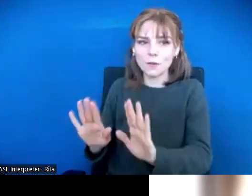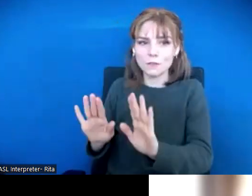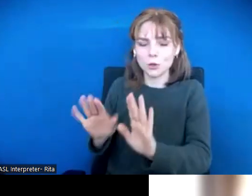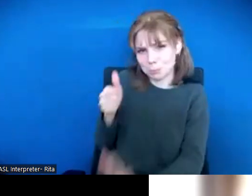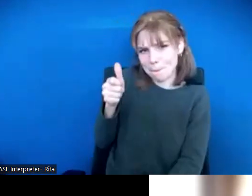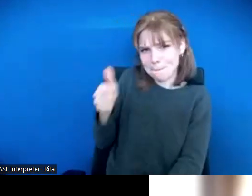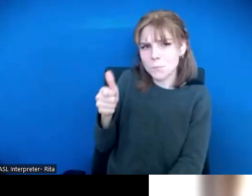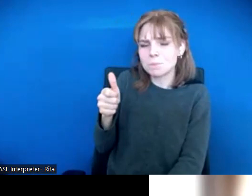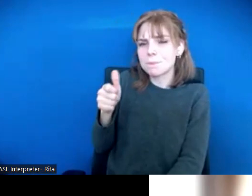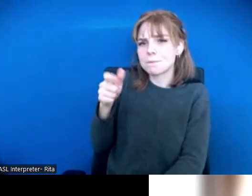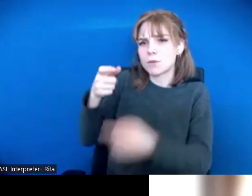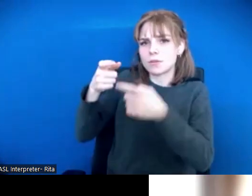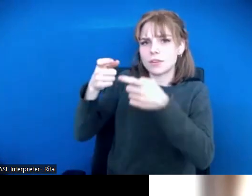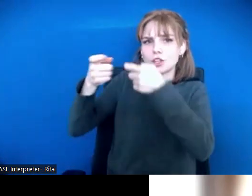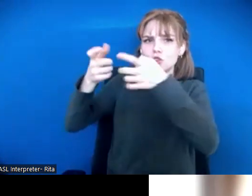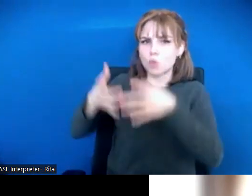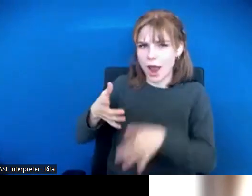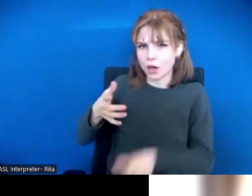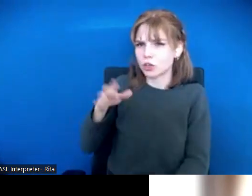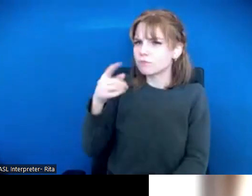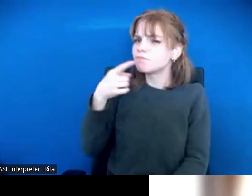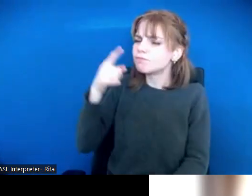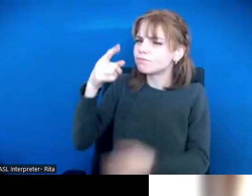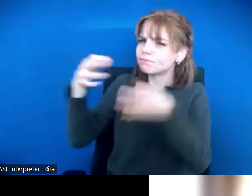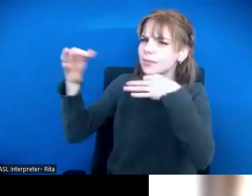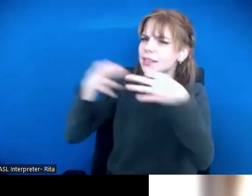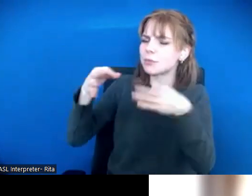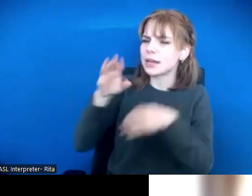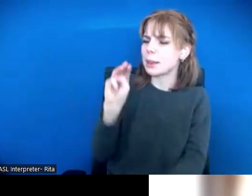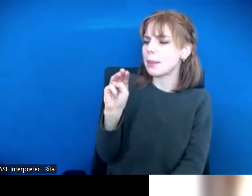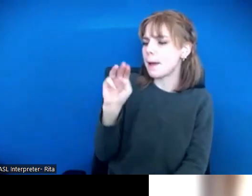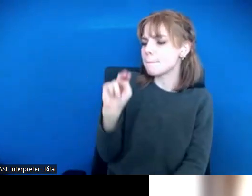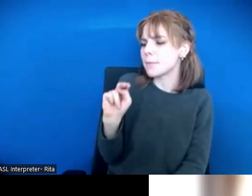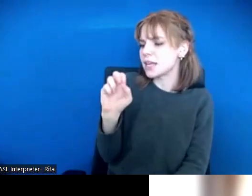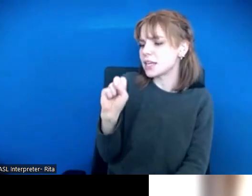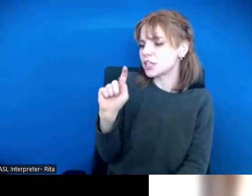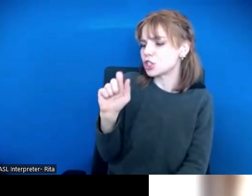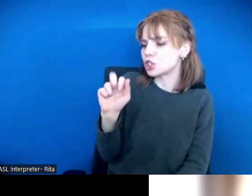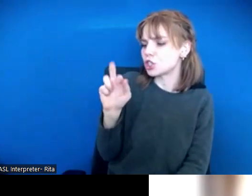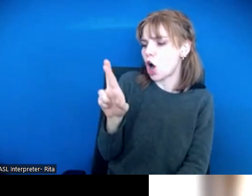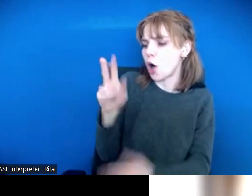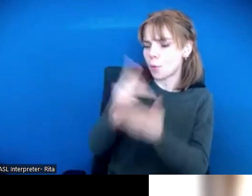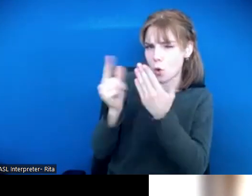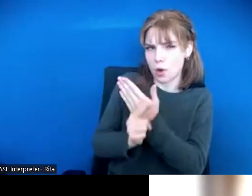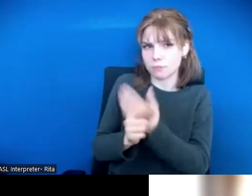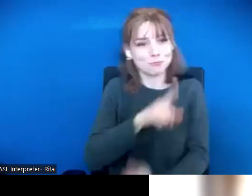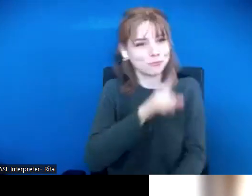Wonderful.